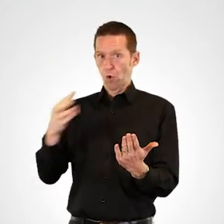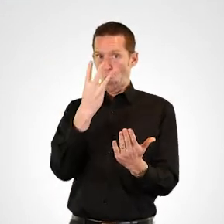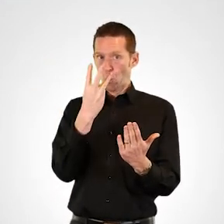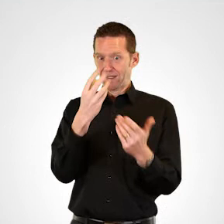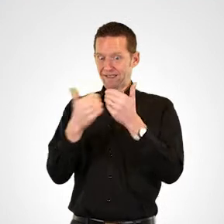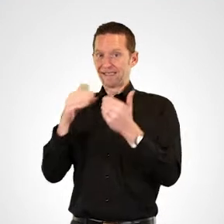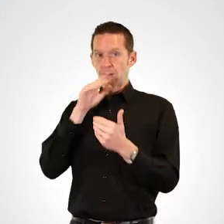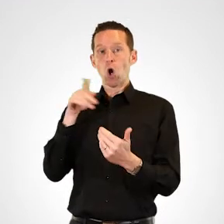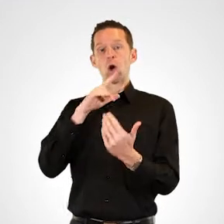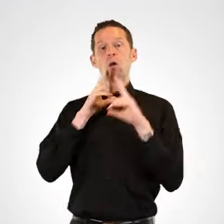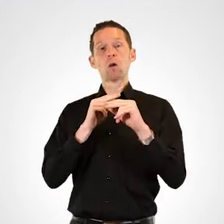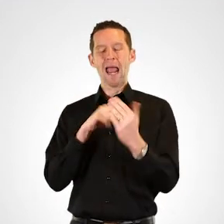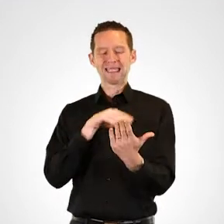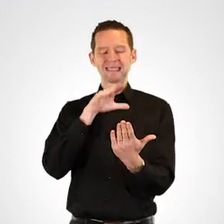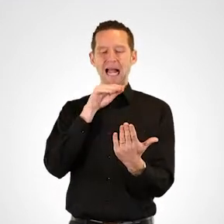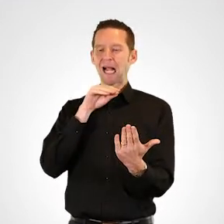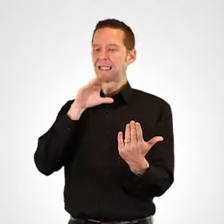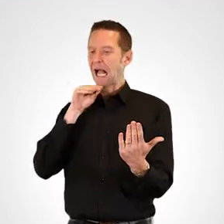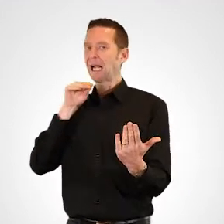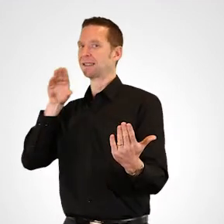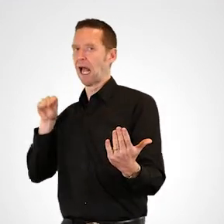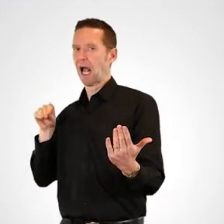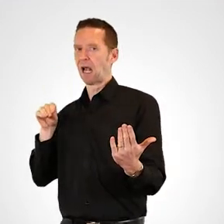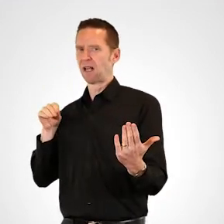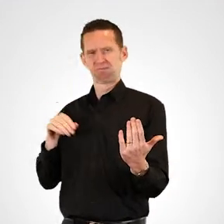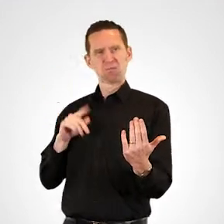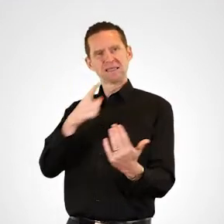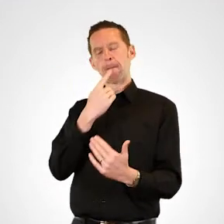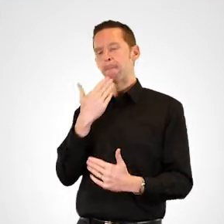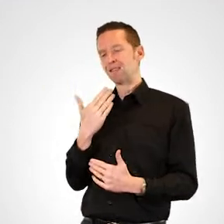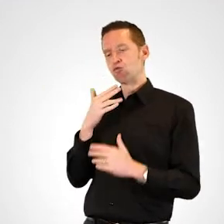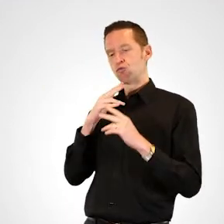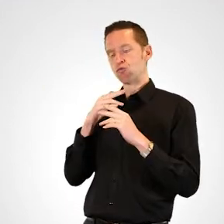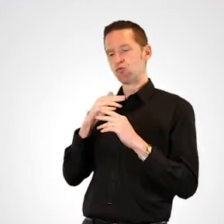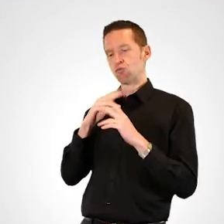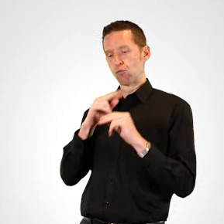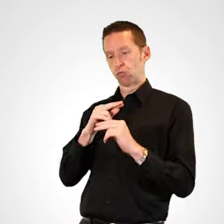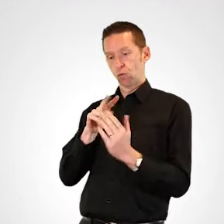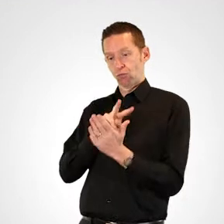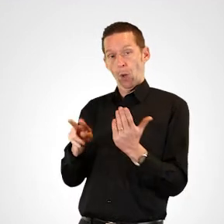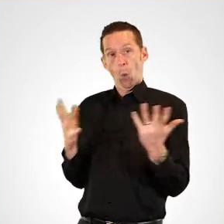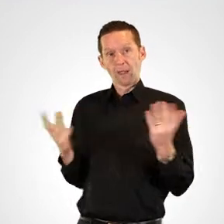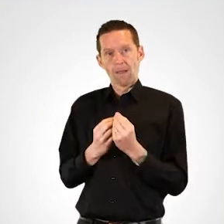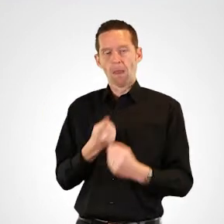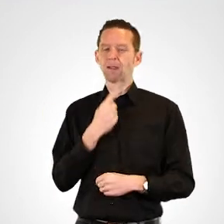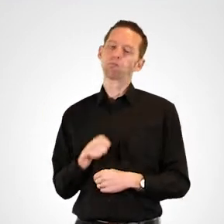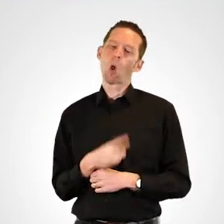and then they would read it, "Duck, duck, duck." But if you said to them, "Read it altogether," they would say, "Three ducks."